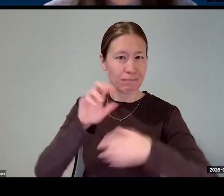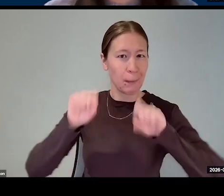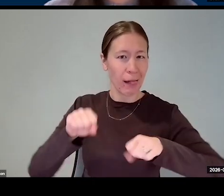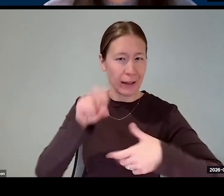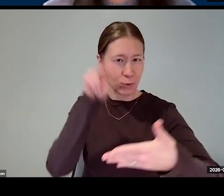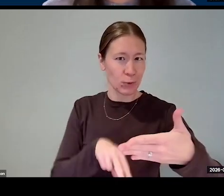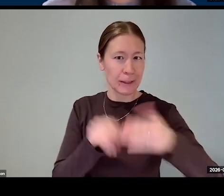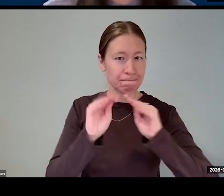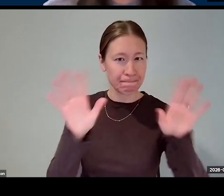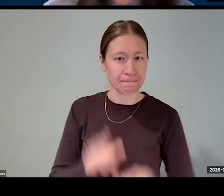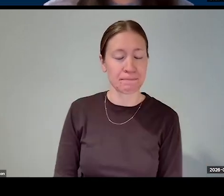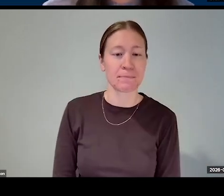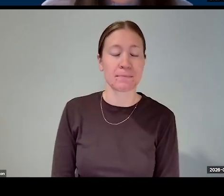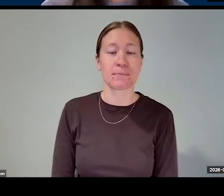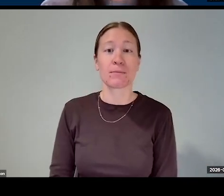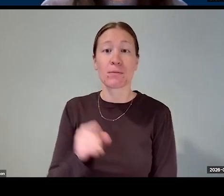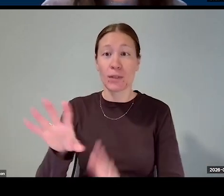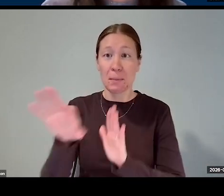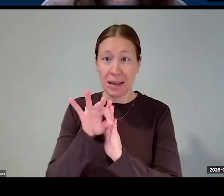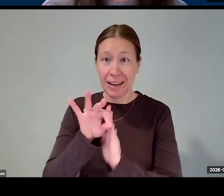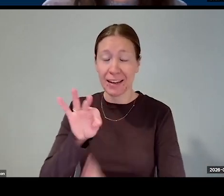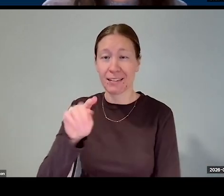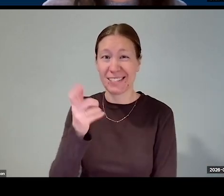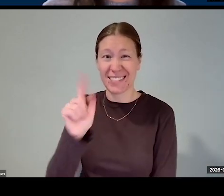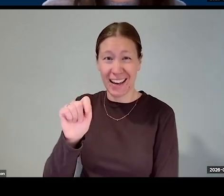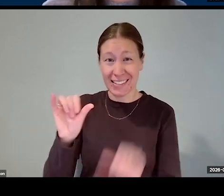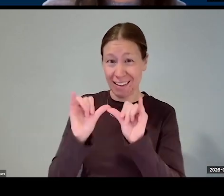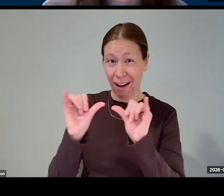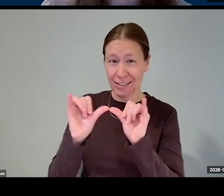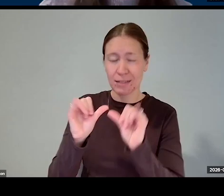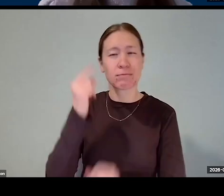When you're selecting your text size, think about the presentation format.